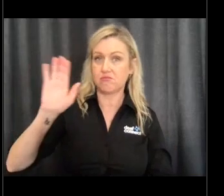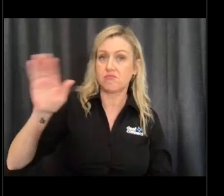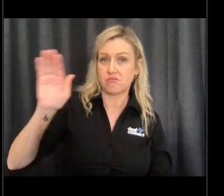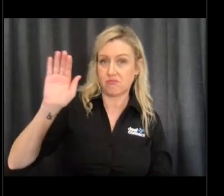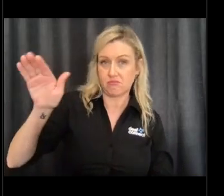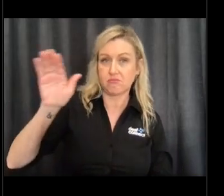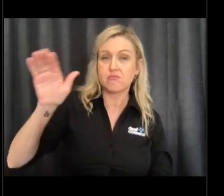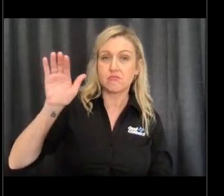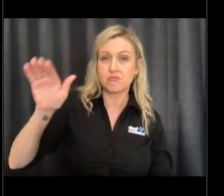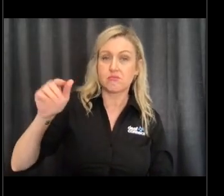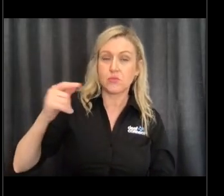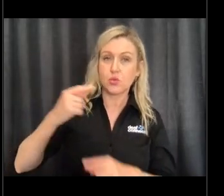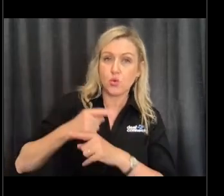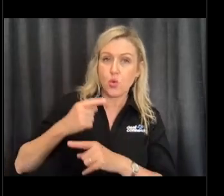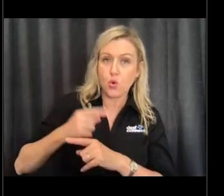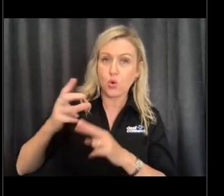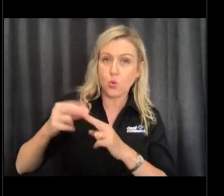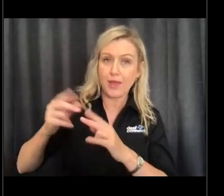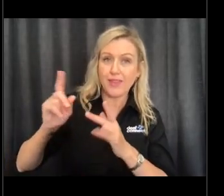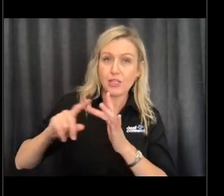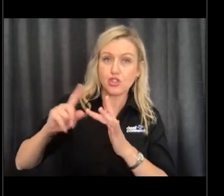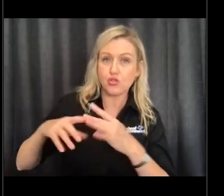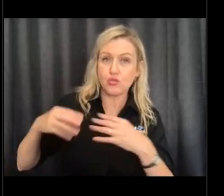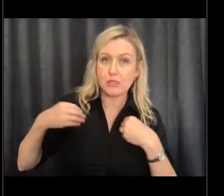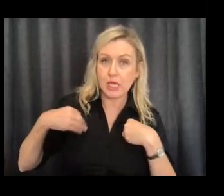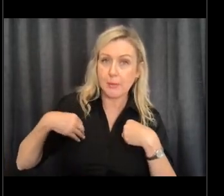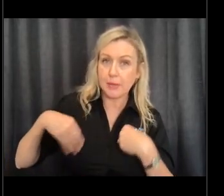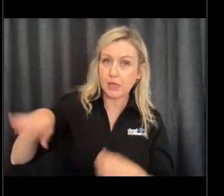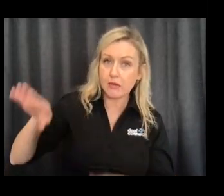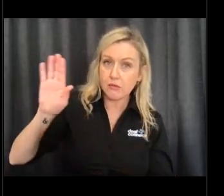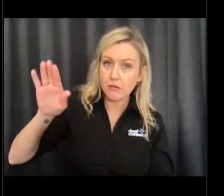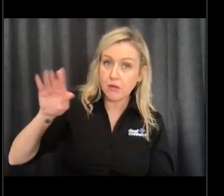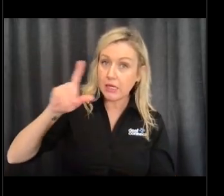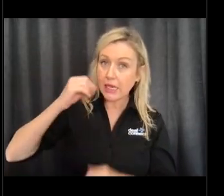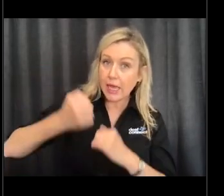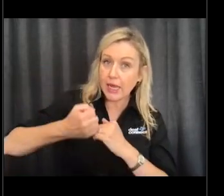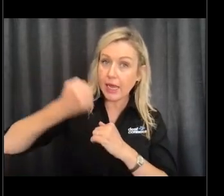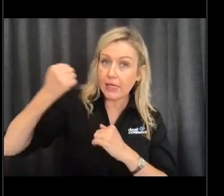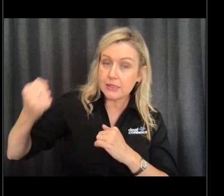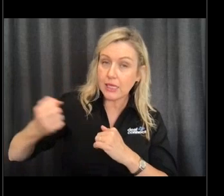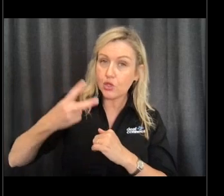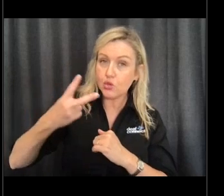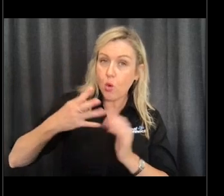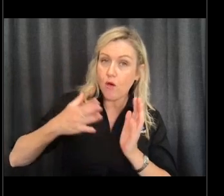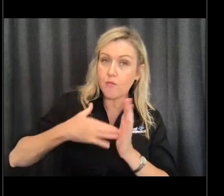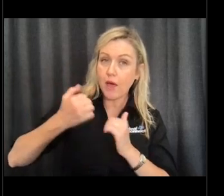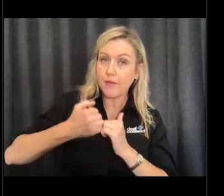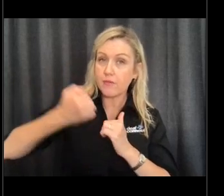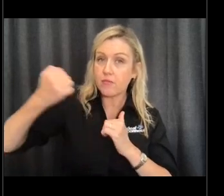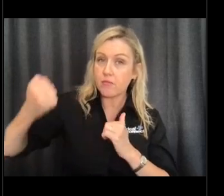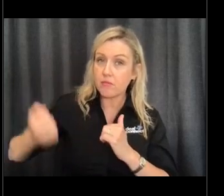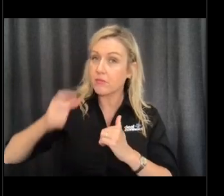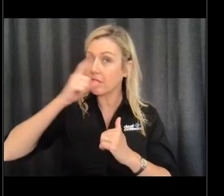with the insurer to see whether they would be willing to extend the coverage a little further.